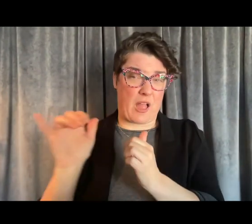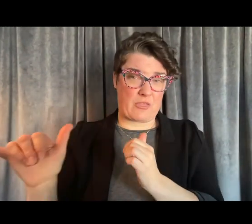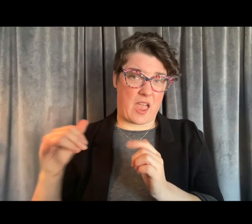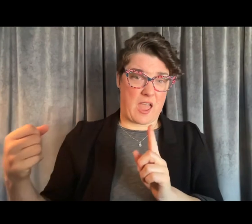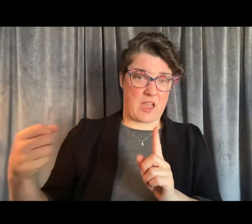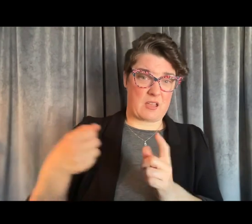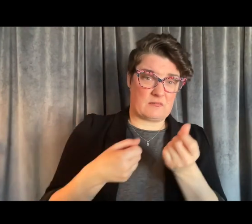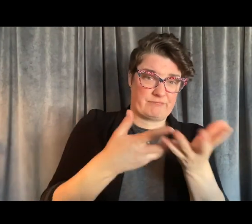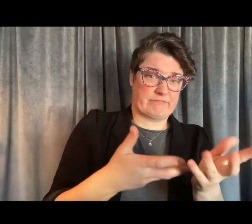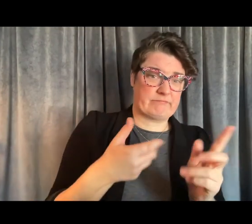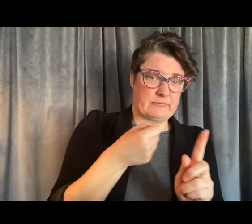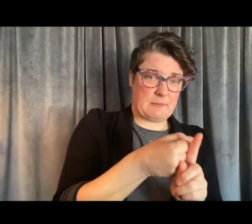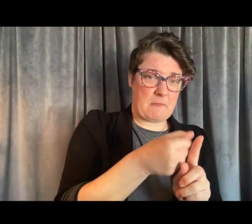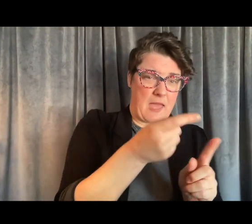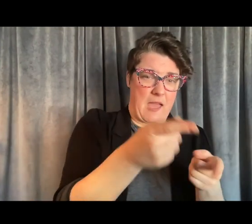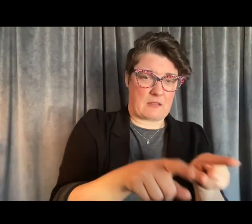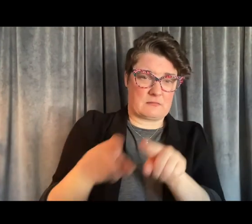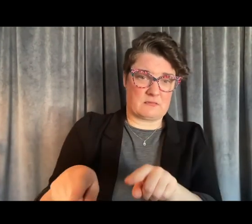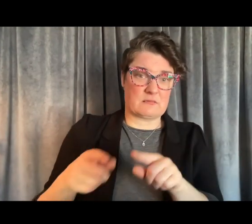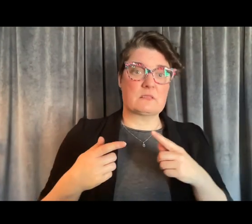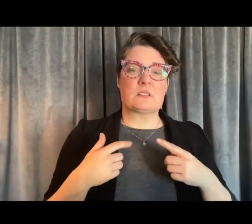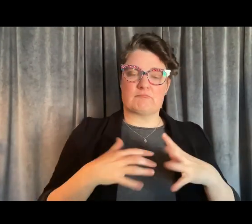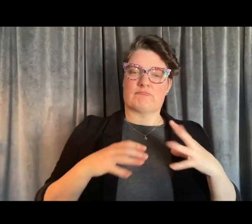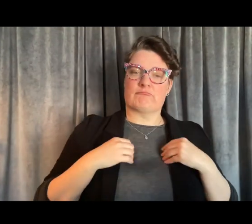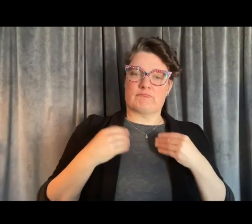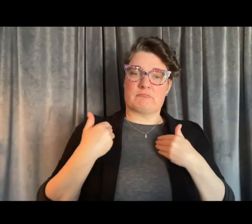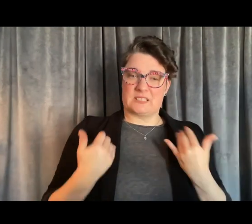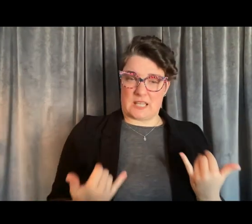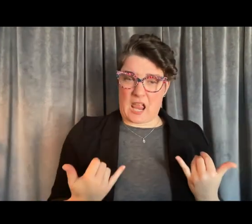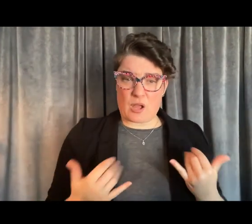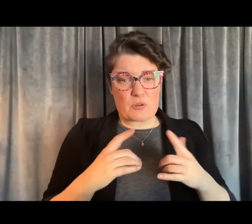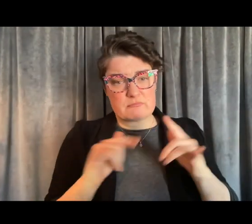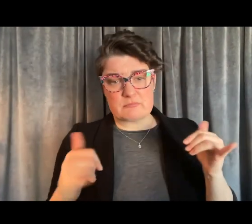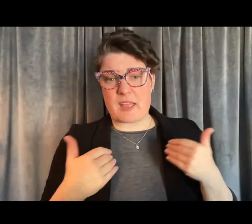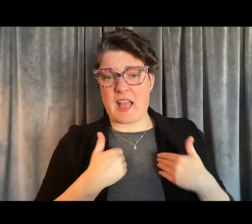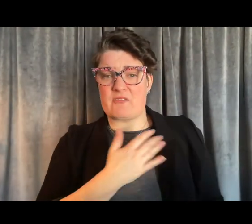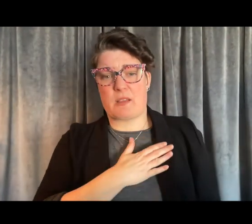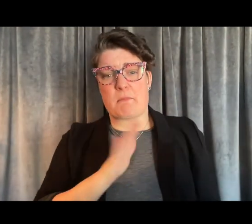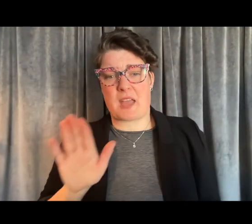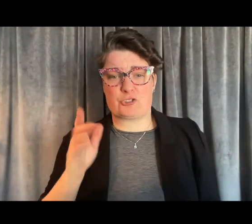And that it's also like having compassion for what they were doing and how they